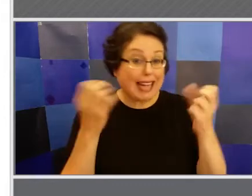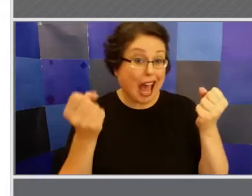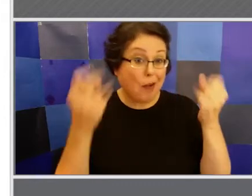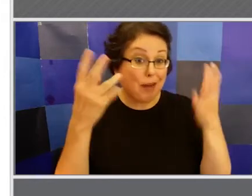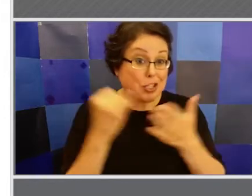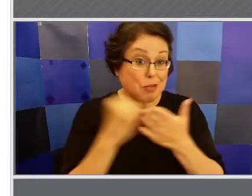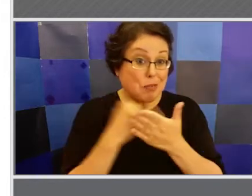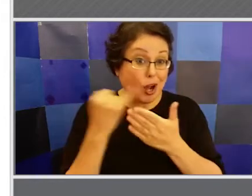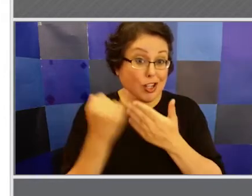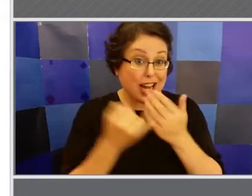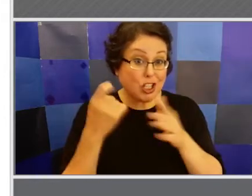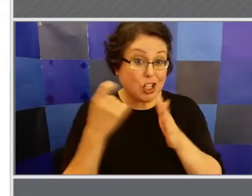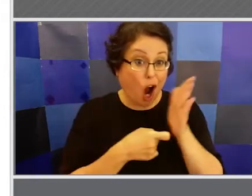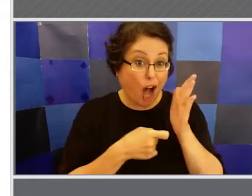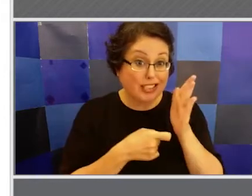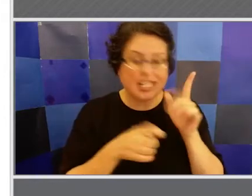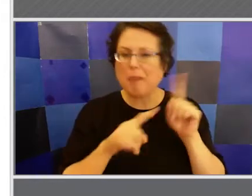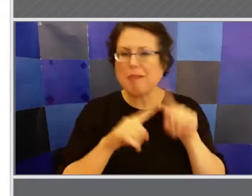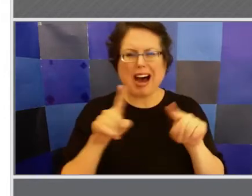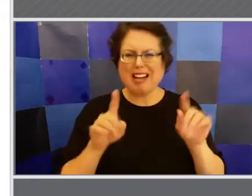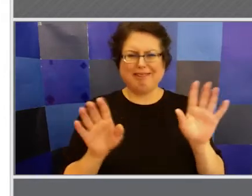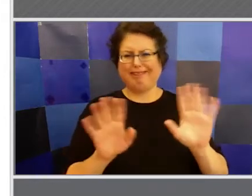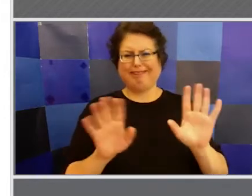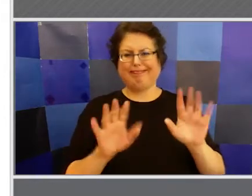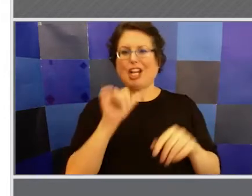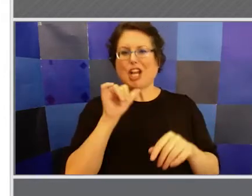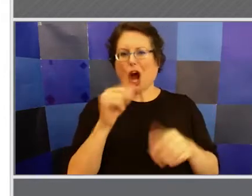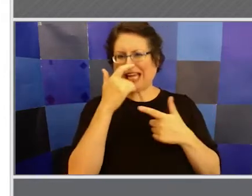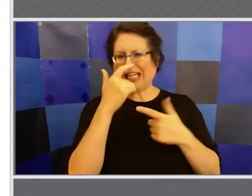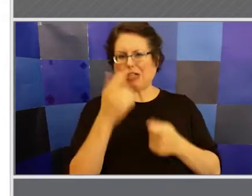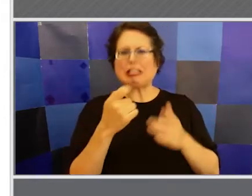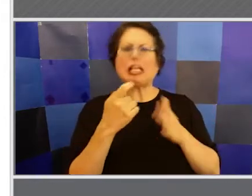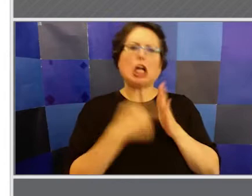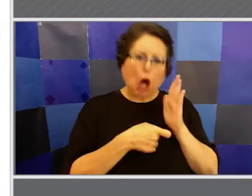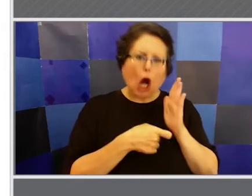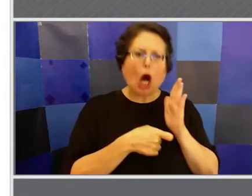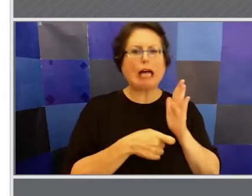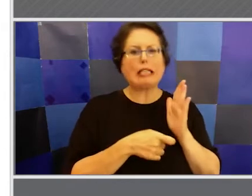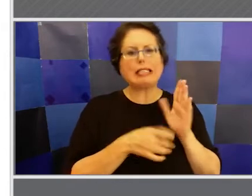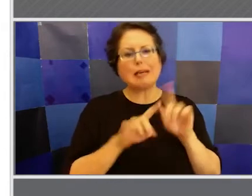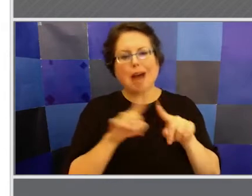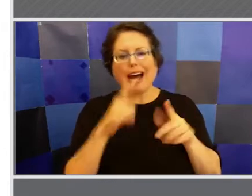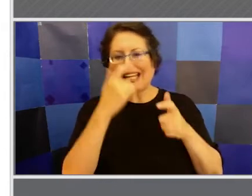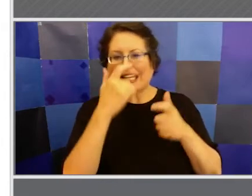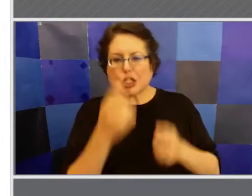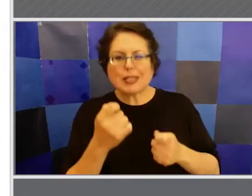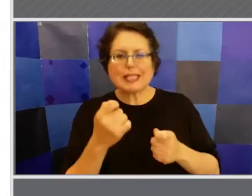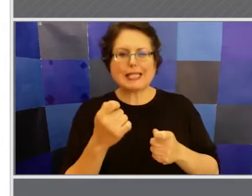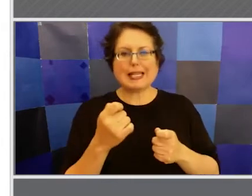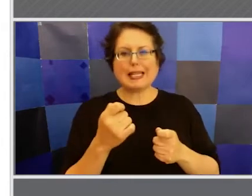see, we're not only interested in what the cost is, we're interested in what the project